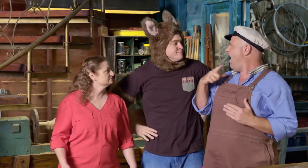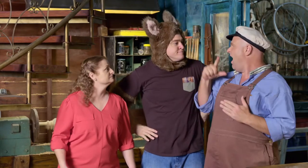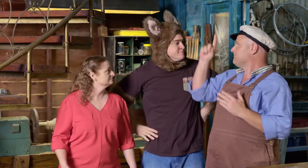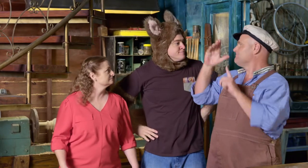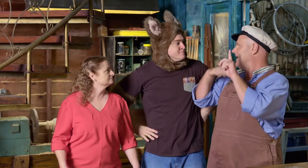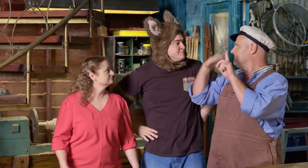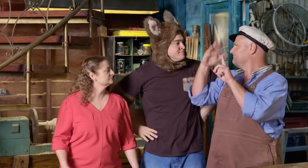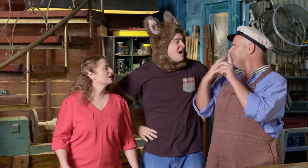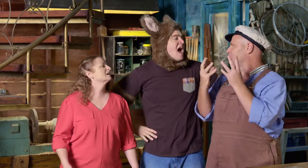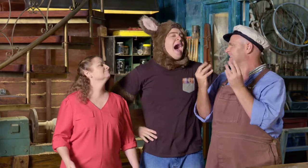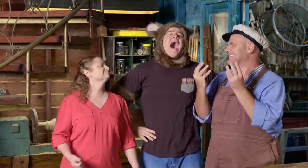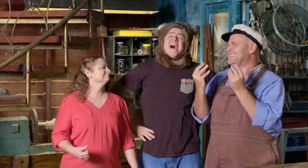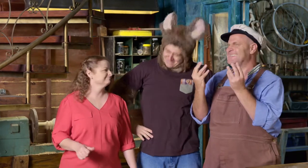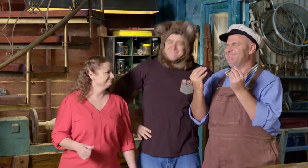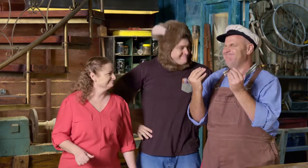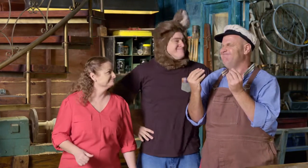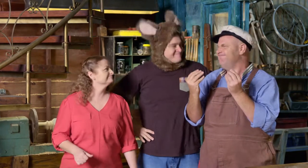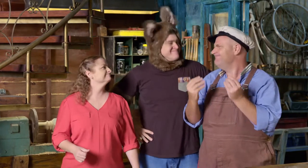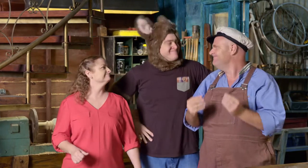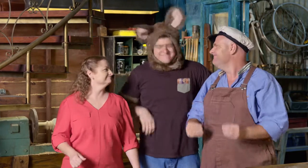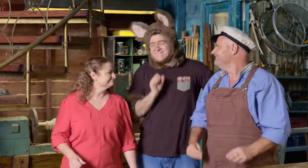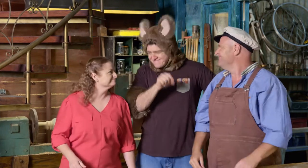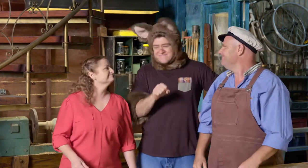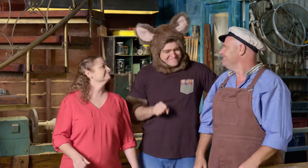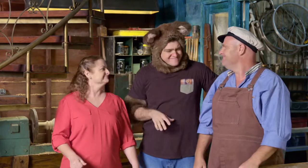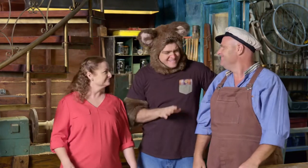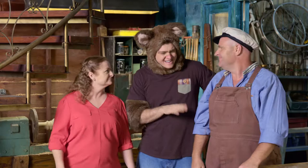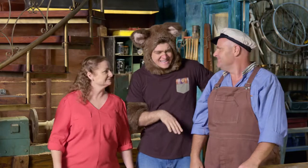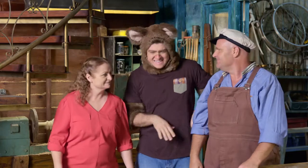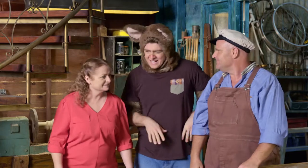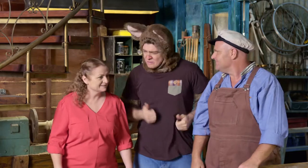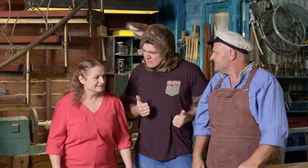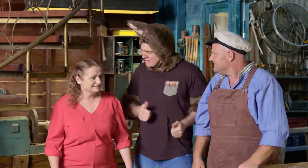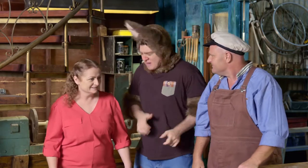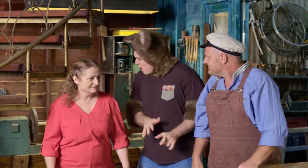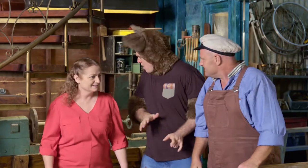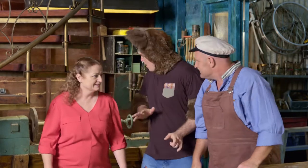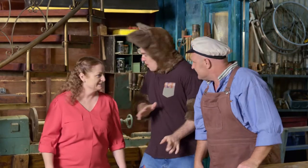I've just finished painting up there and it's a bit wet still. Oh, that's great. OK.